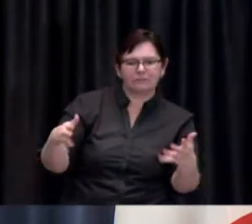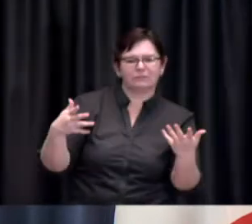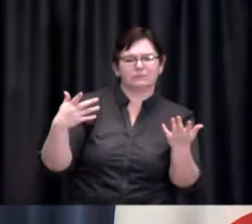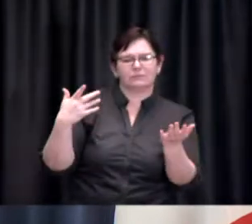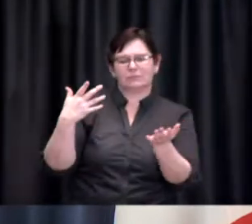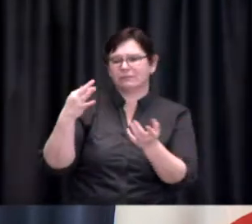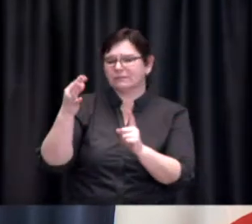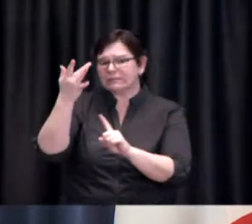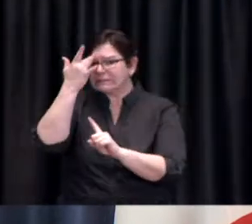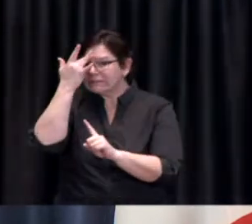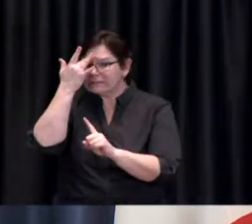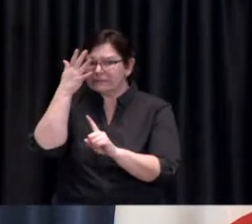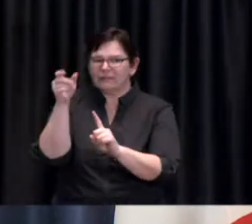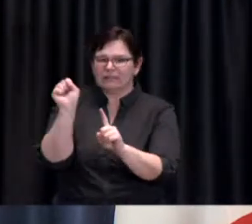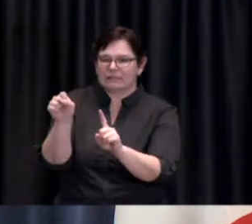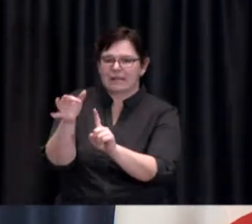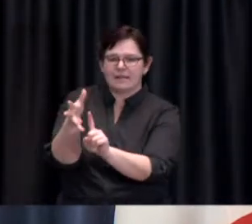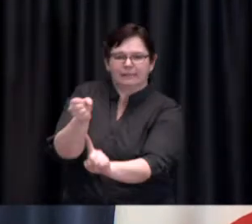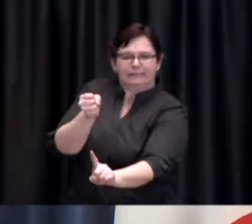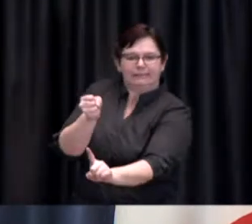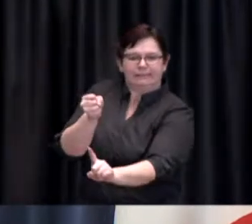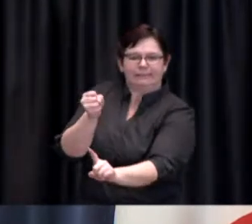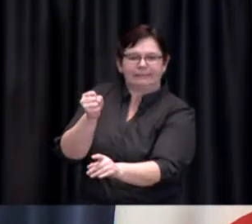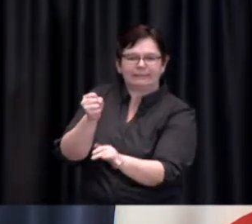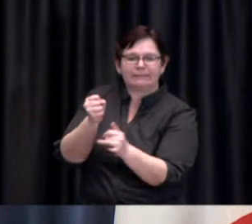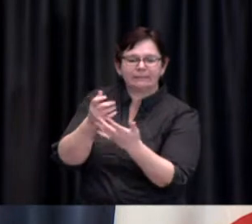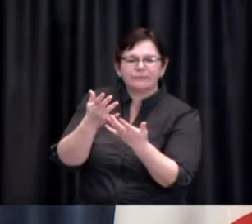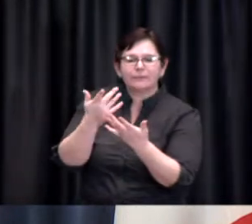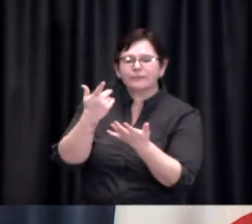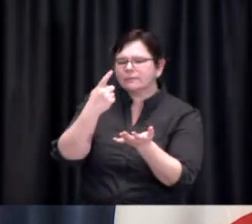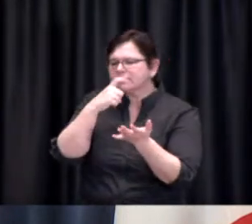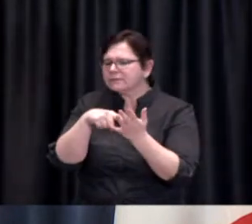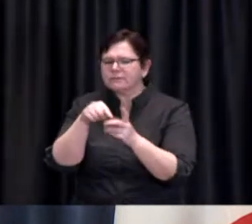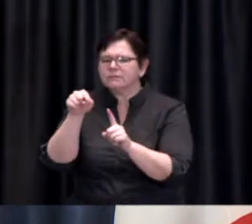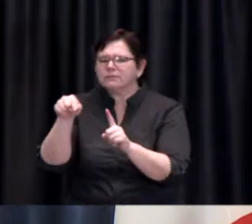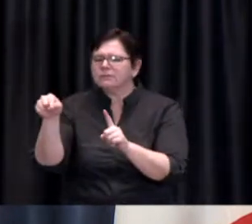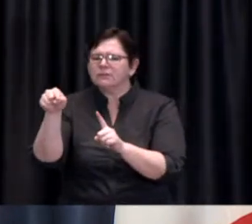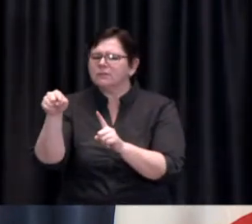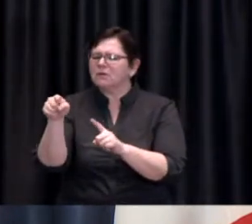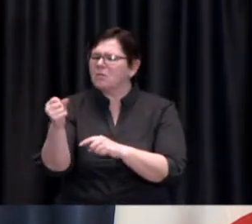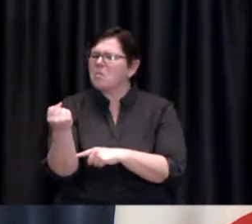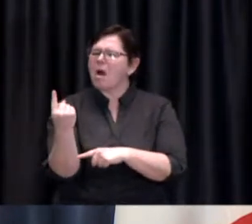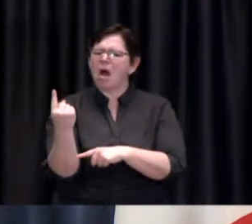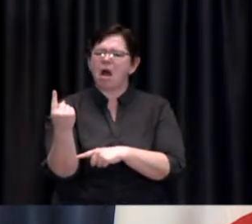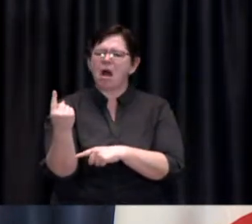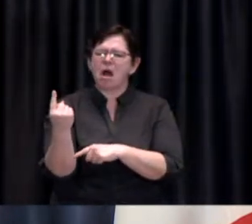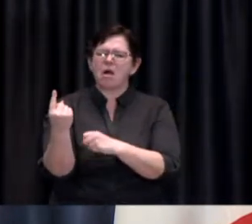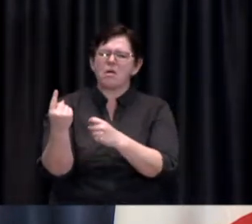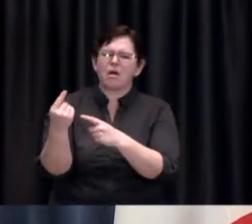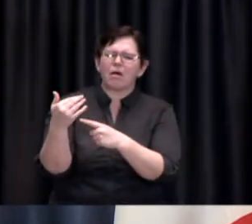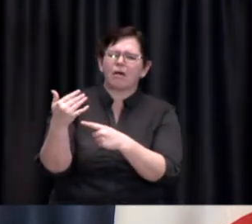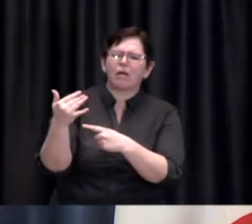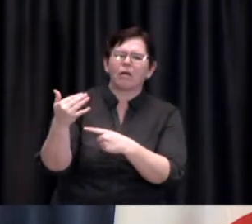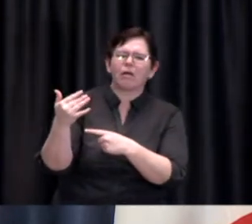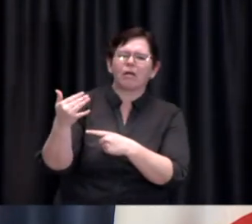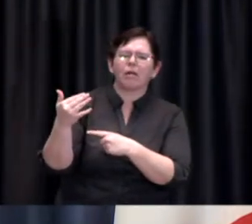were a number of children who actually had single symptoms and subsequently went on to be diagnosed with COVID-19.